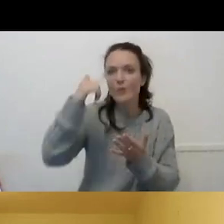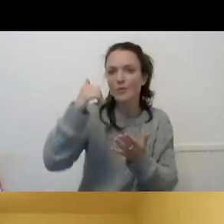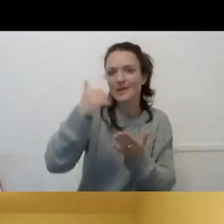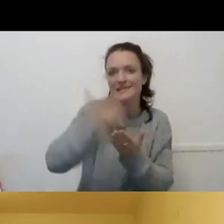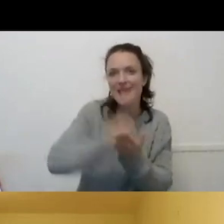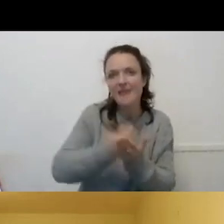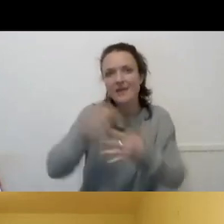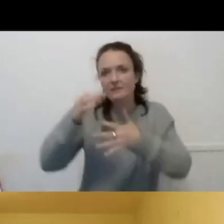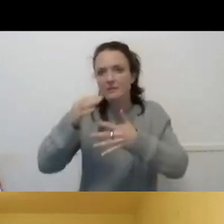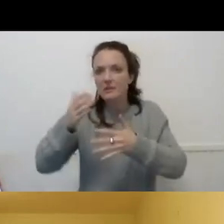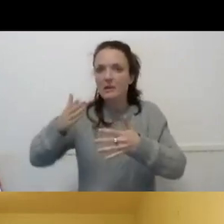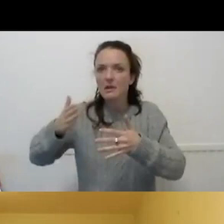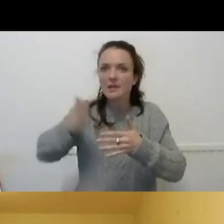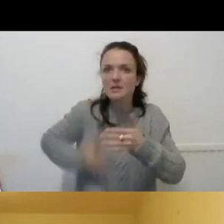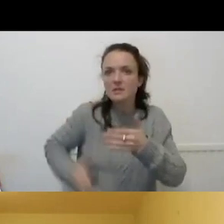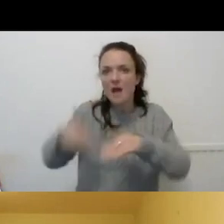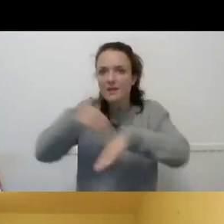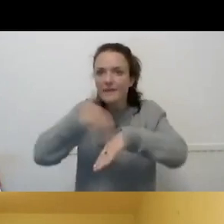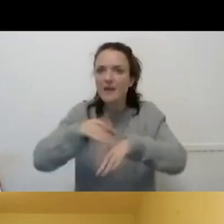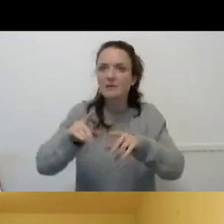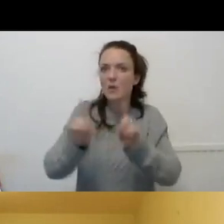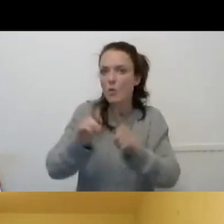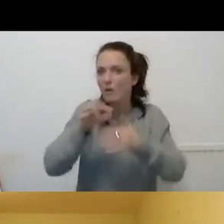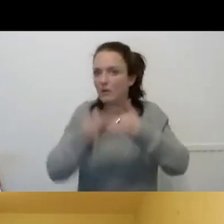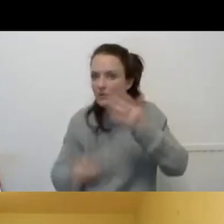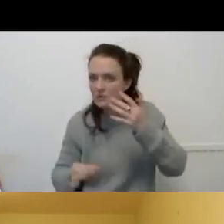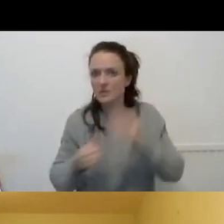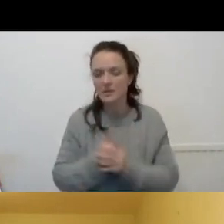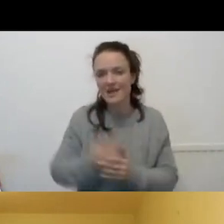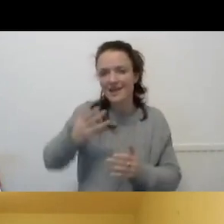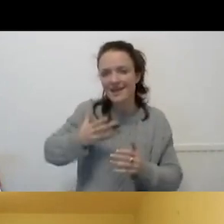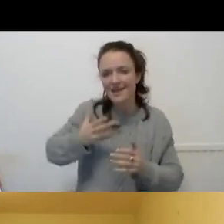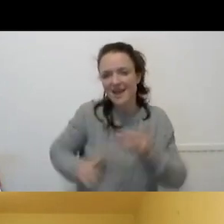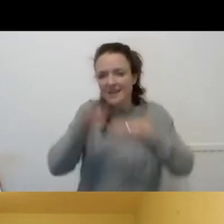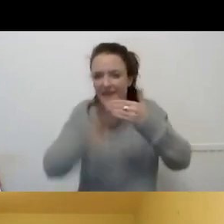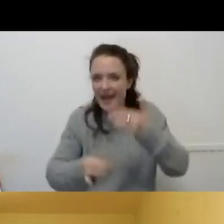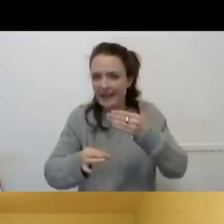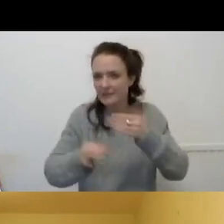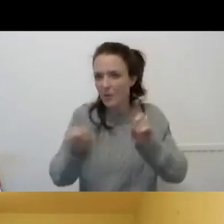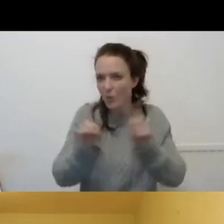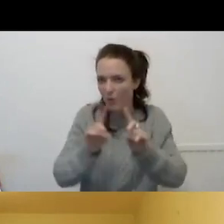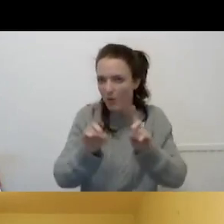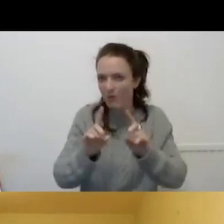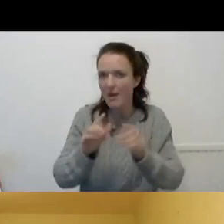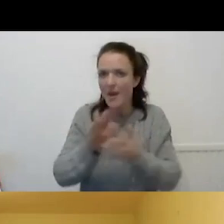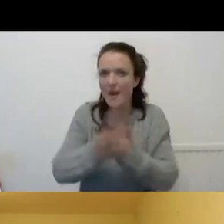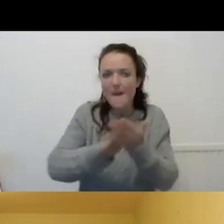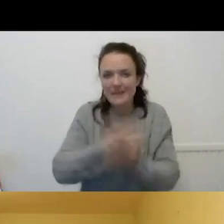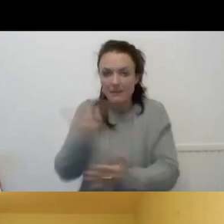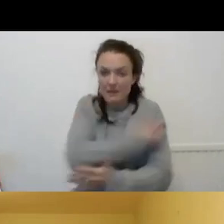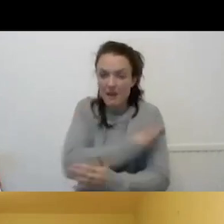So side effects are things that happen after any medication or vaccine. And they are expected